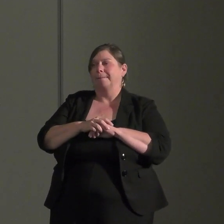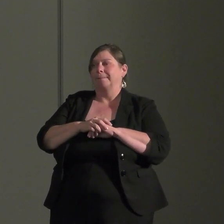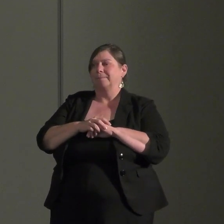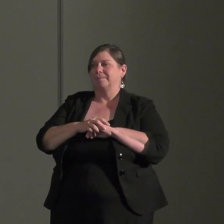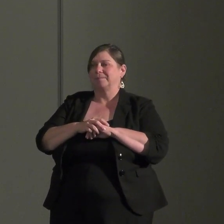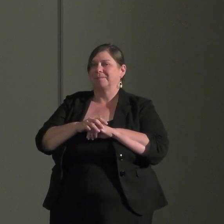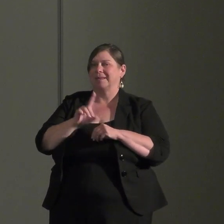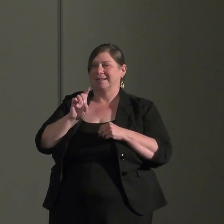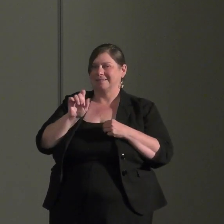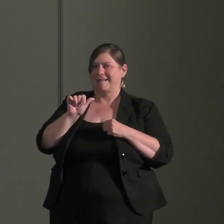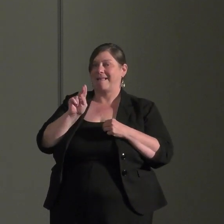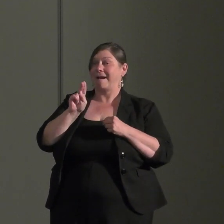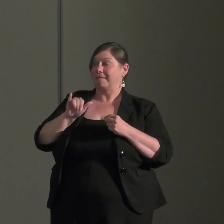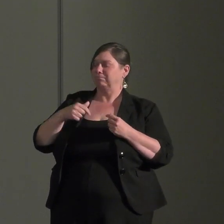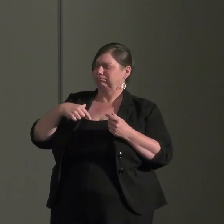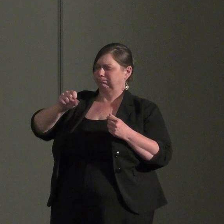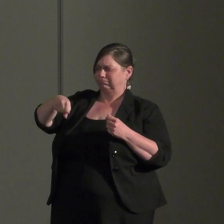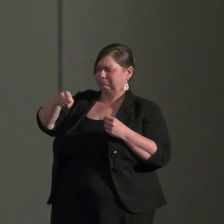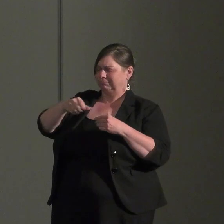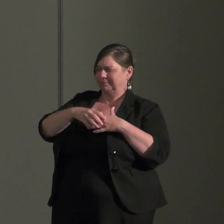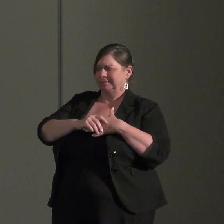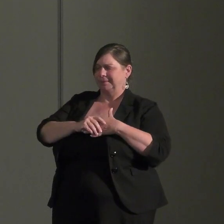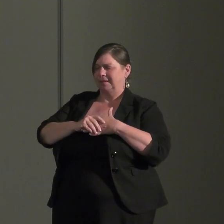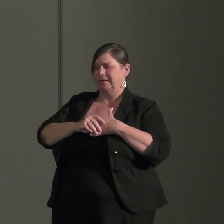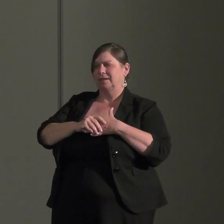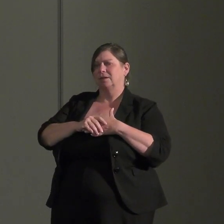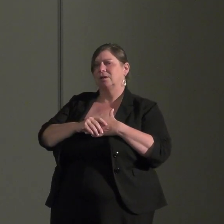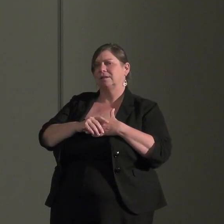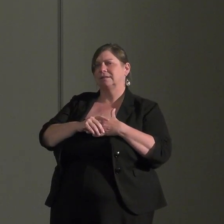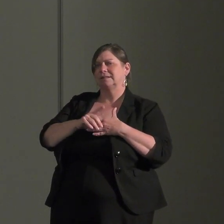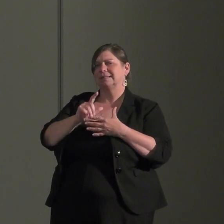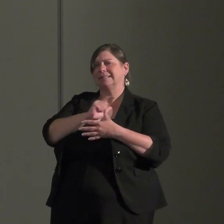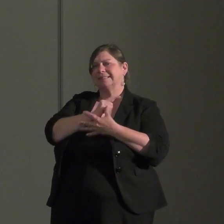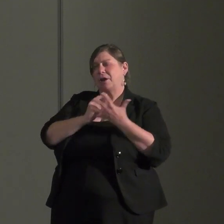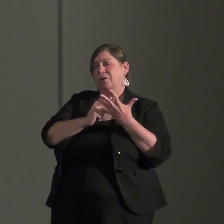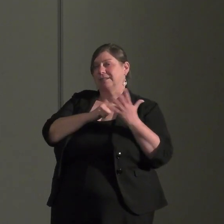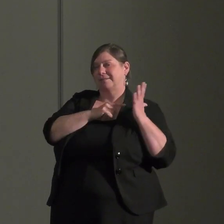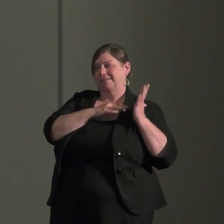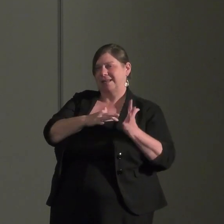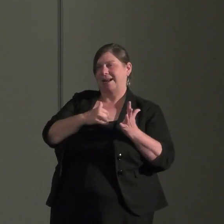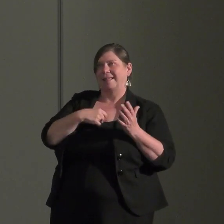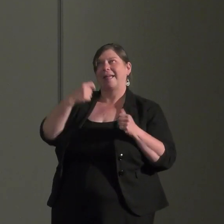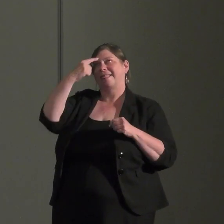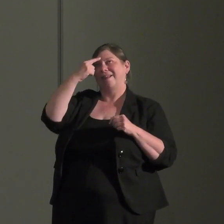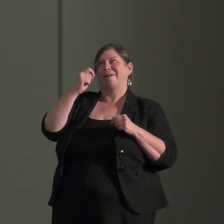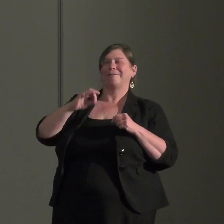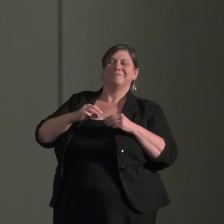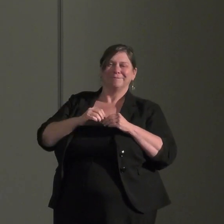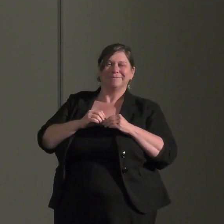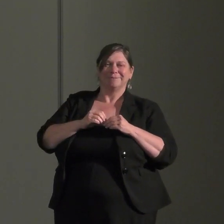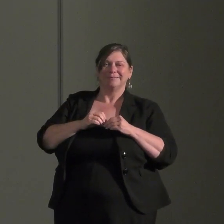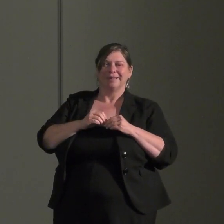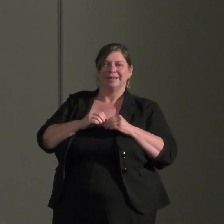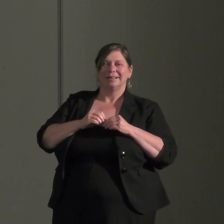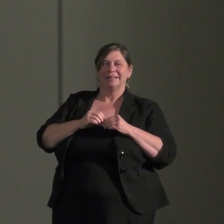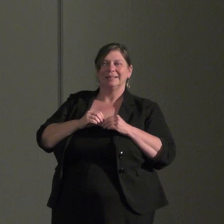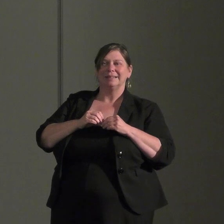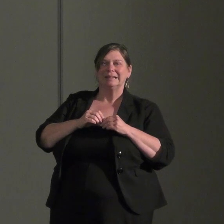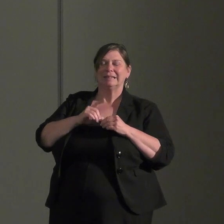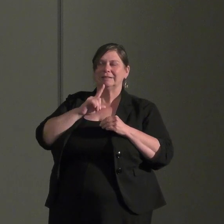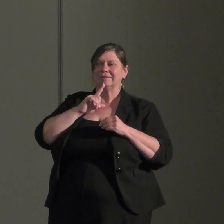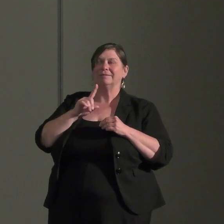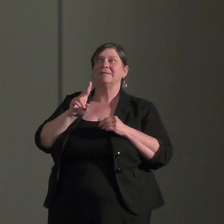Yes there is one series of studies that come to mind of something I'm proud of.